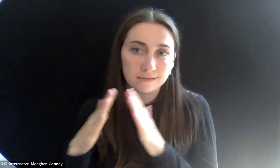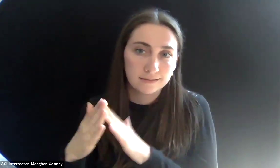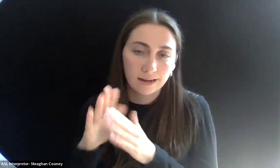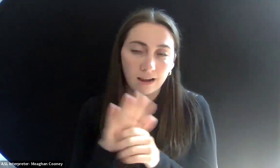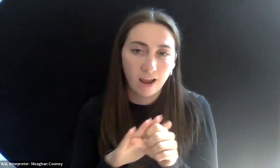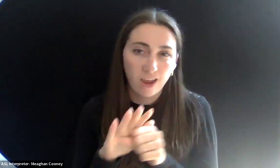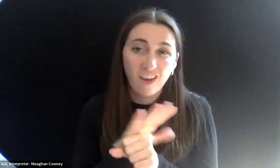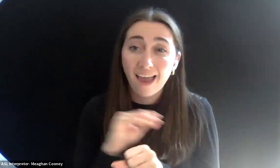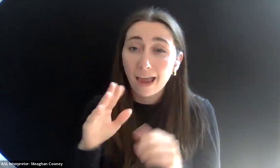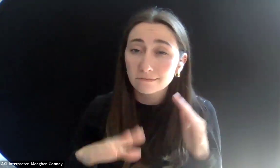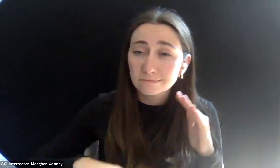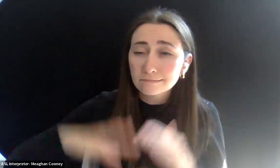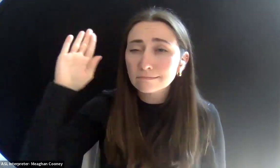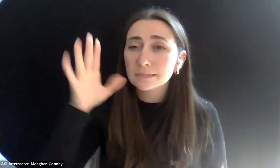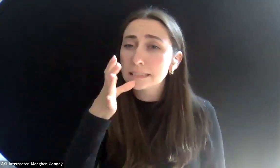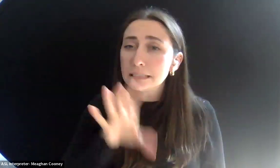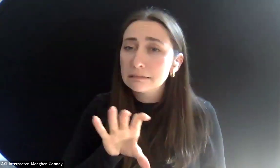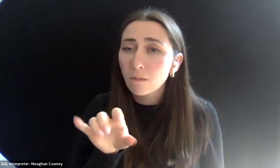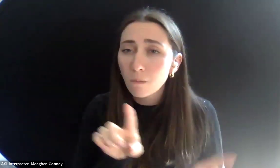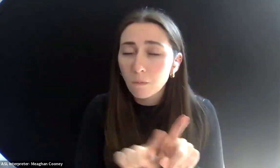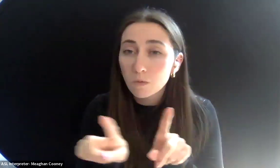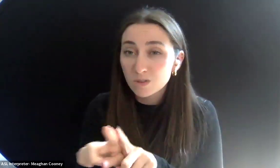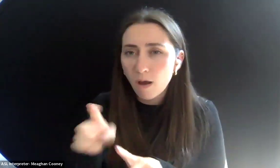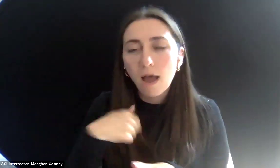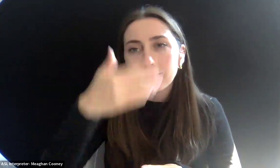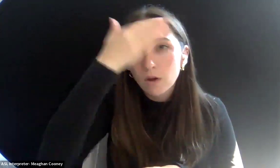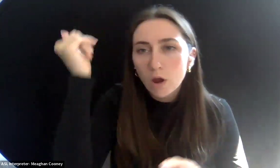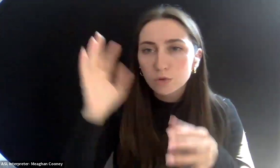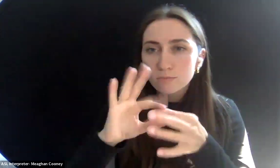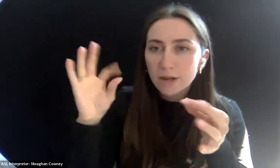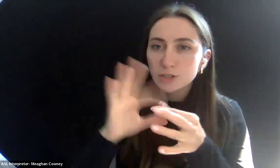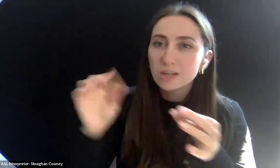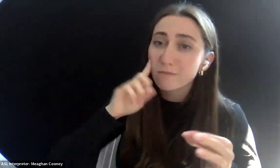And one thing I forgot to mention in the prior slide is for extreme heat.